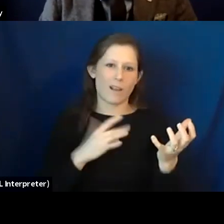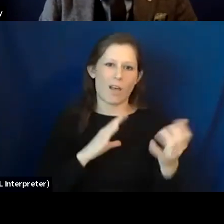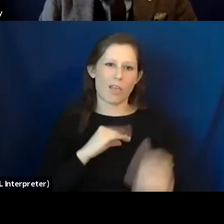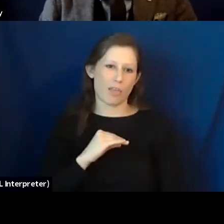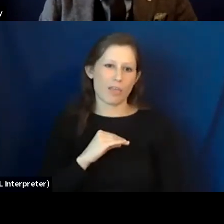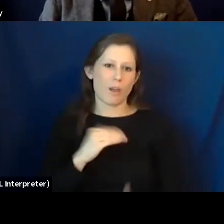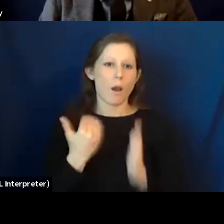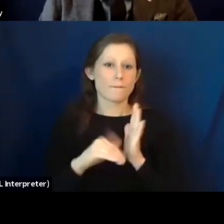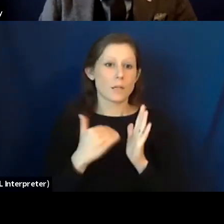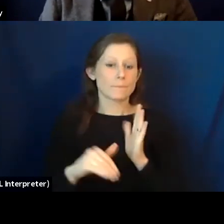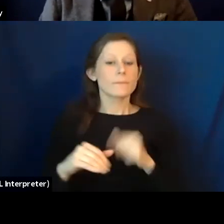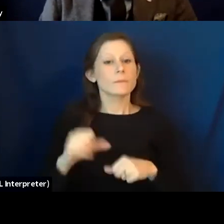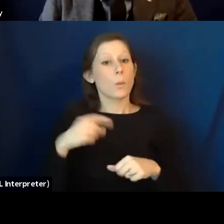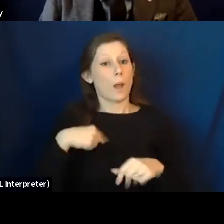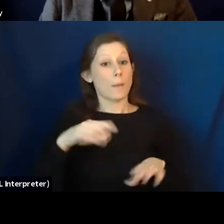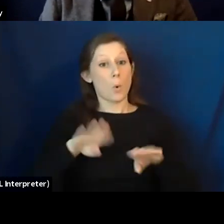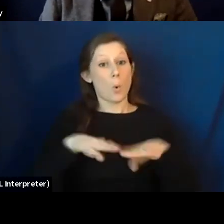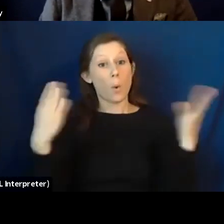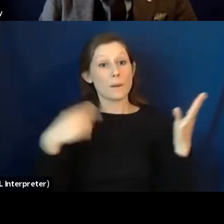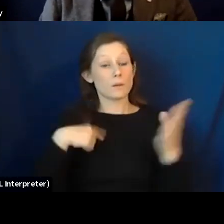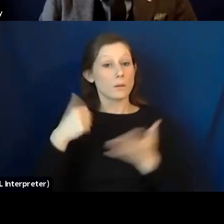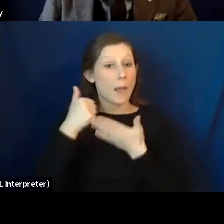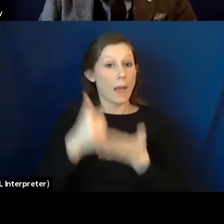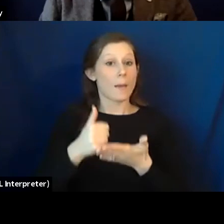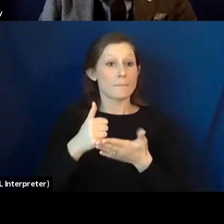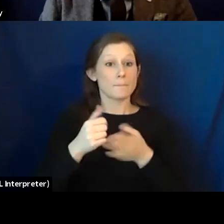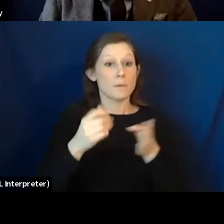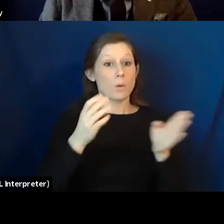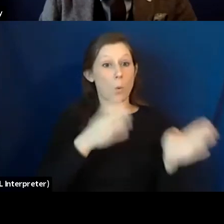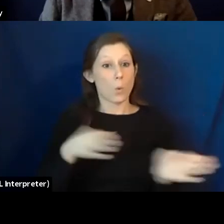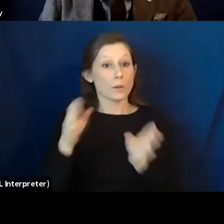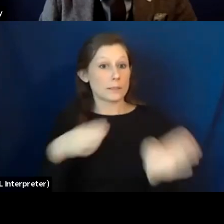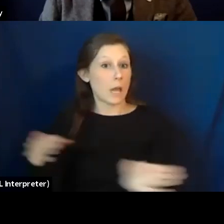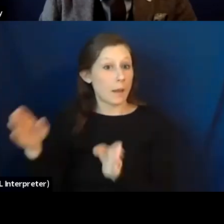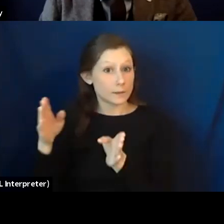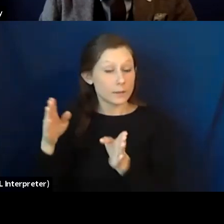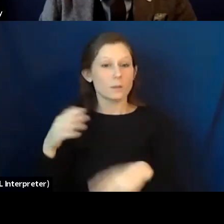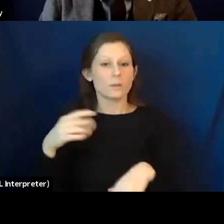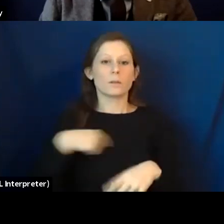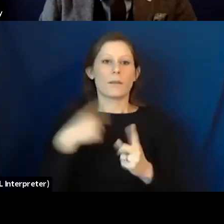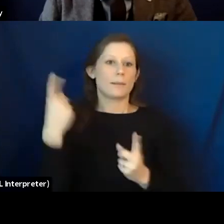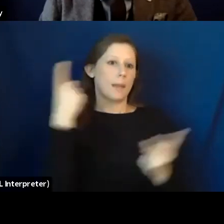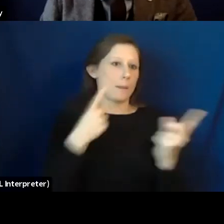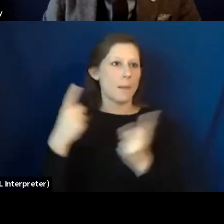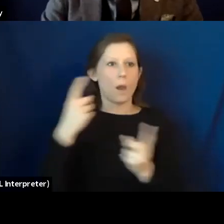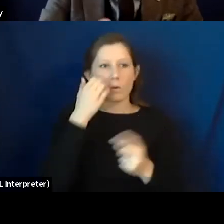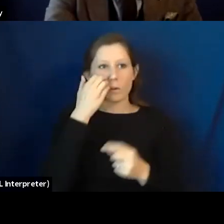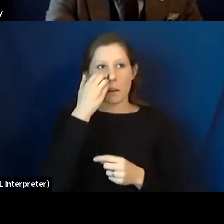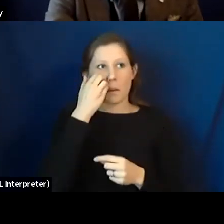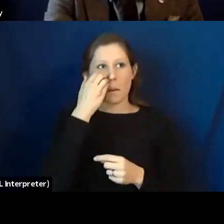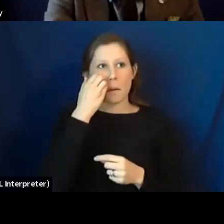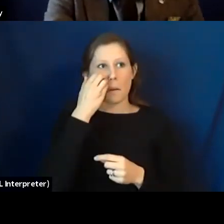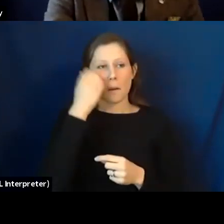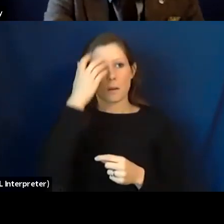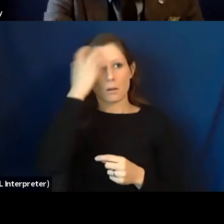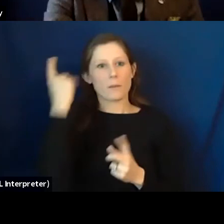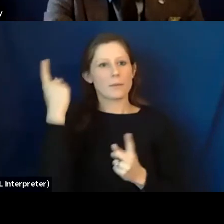to helping to organize uh and for us to think about a kind of um an invitation that we could